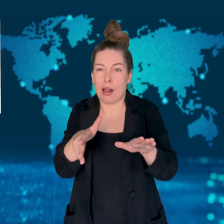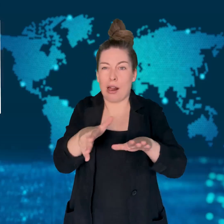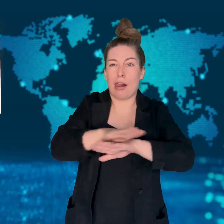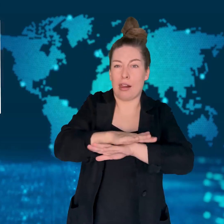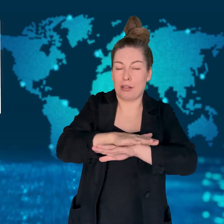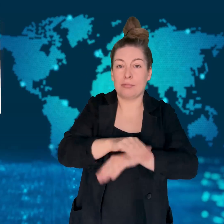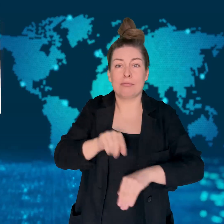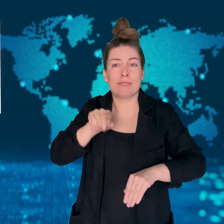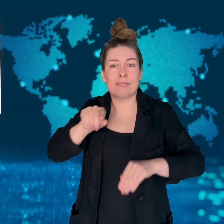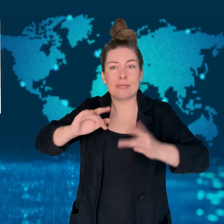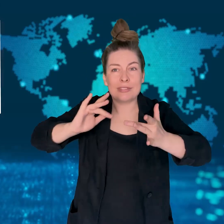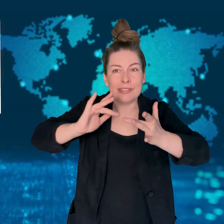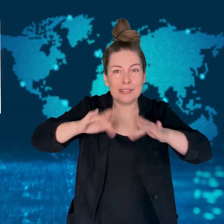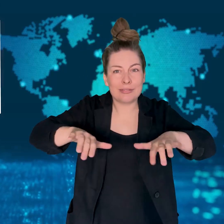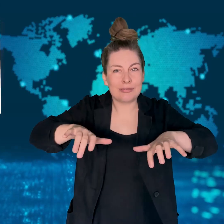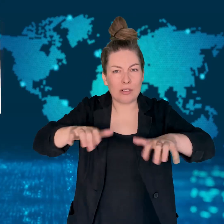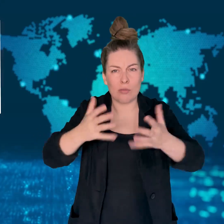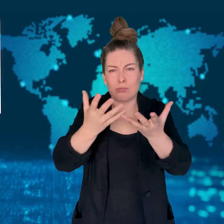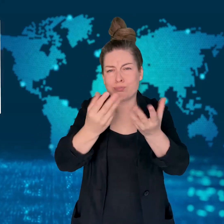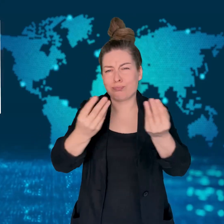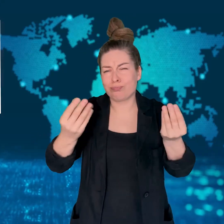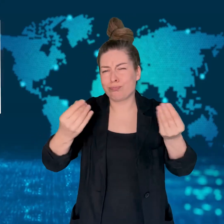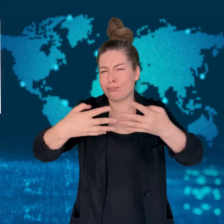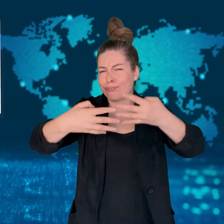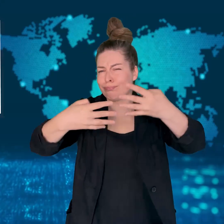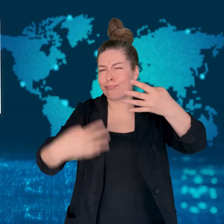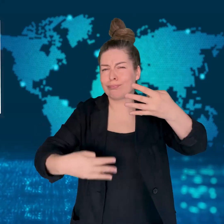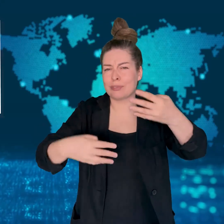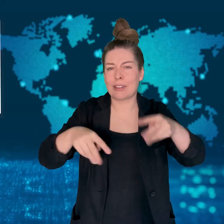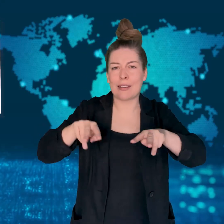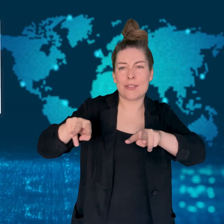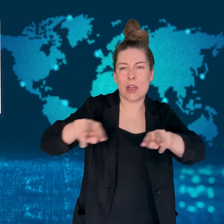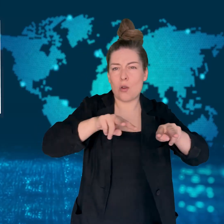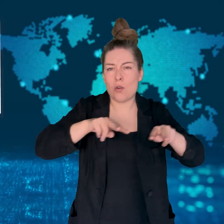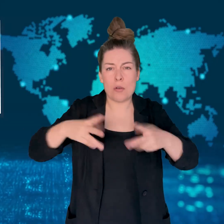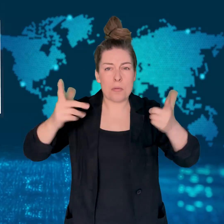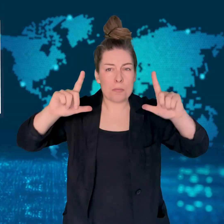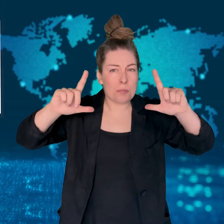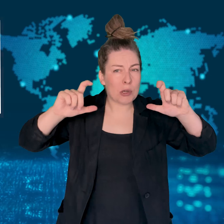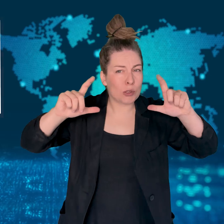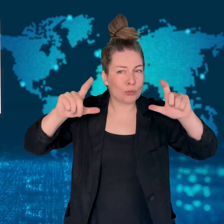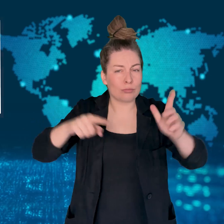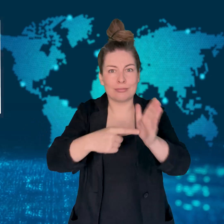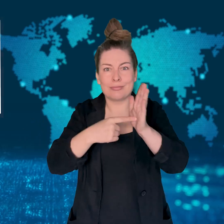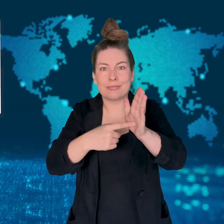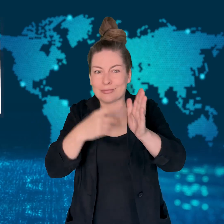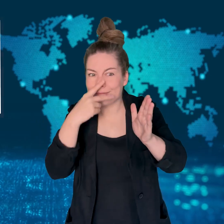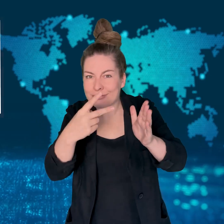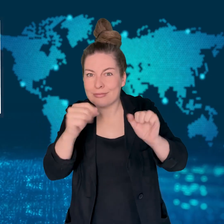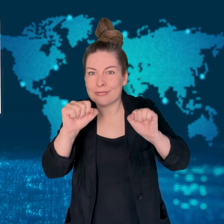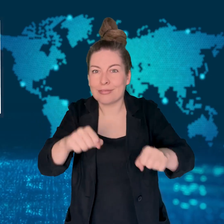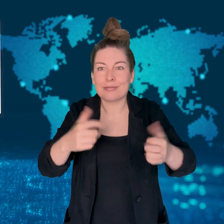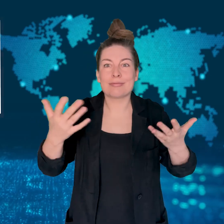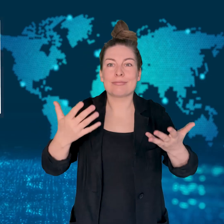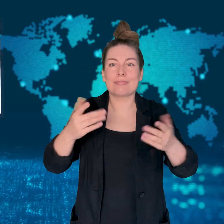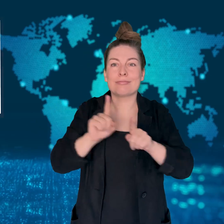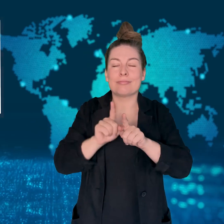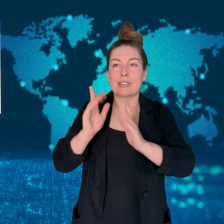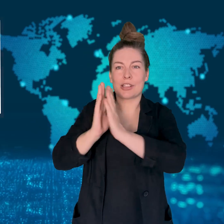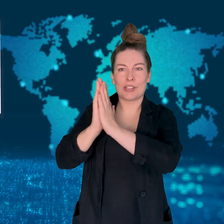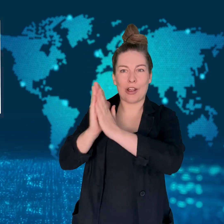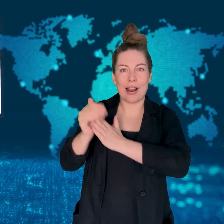Sometimes the police wear disguises so that they won't be identified.